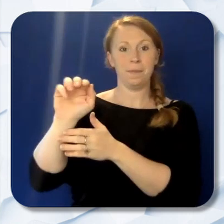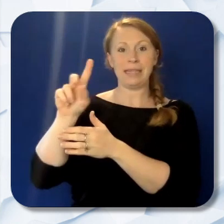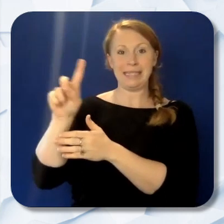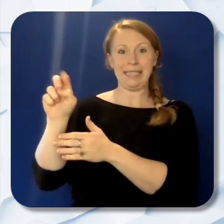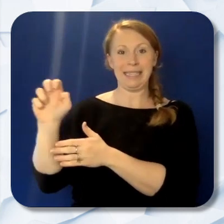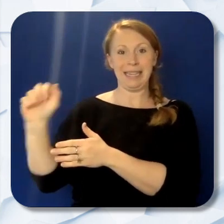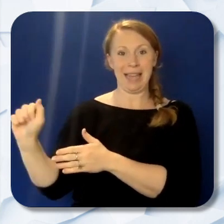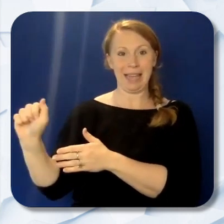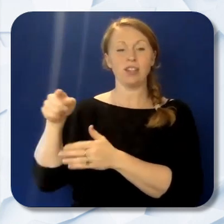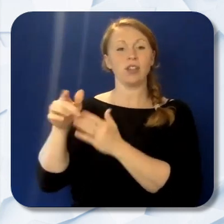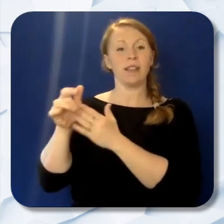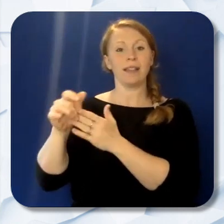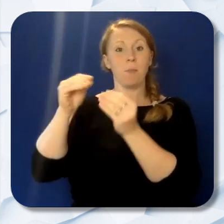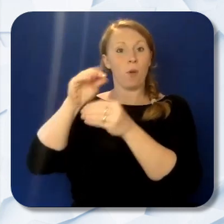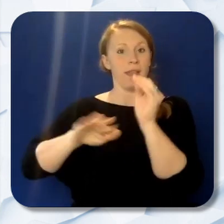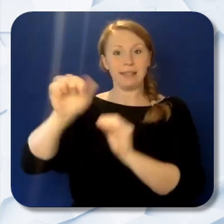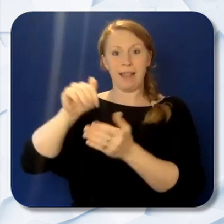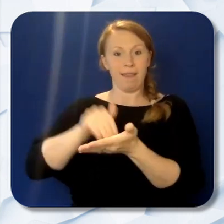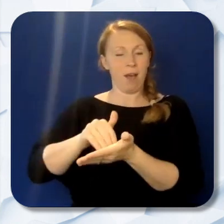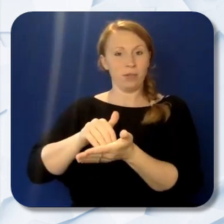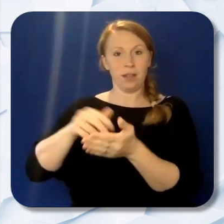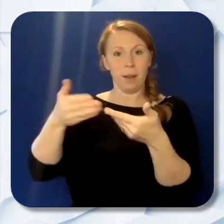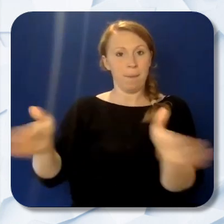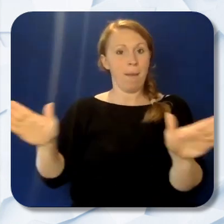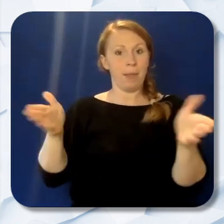of more than ten thousand public servants, including over four thousand special agents,